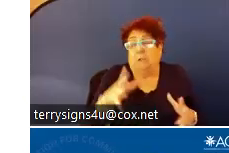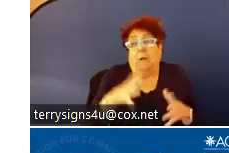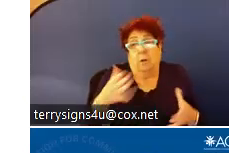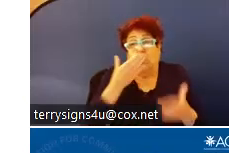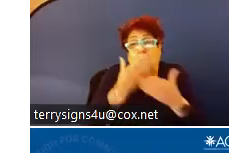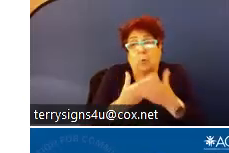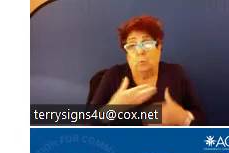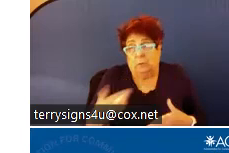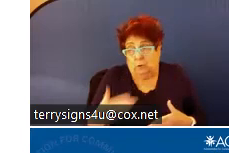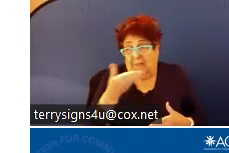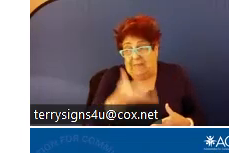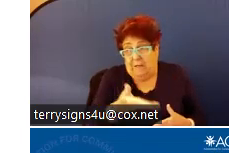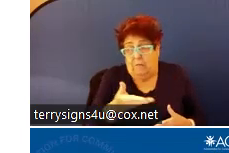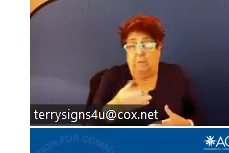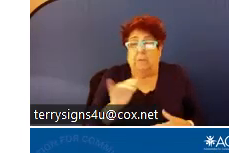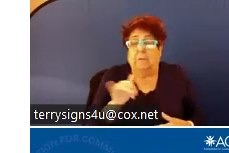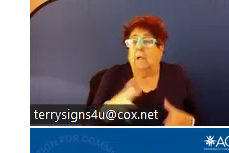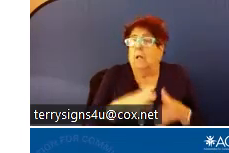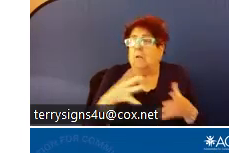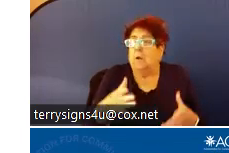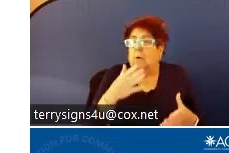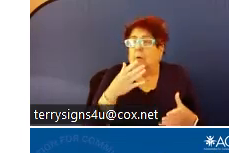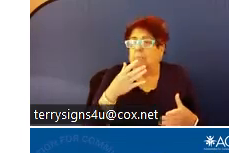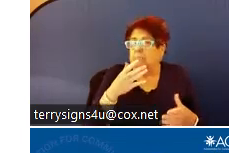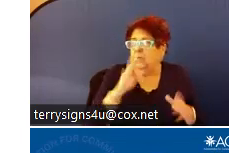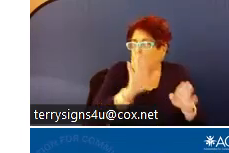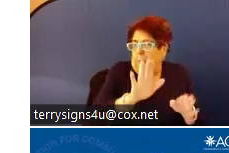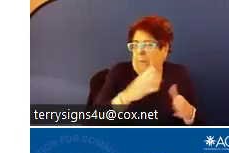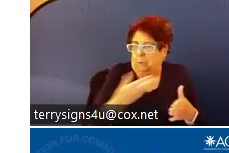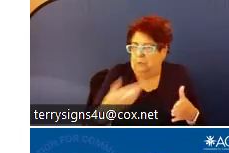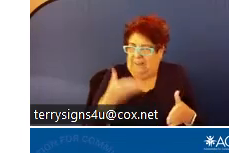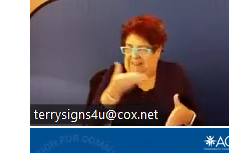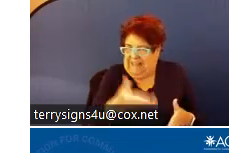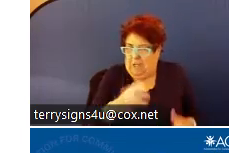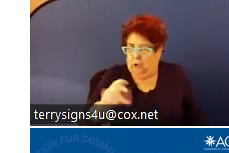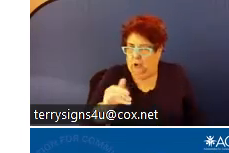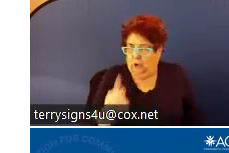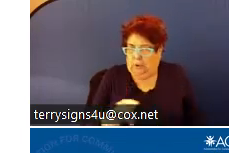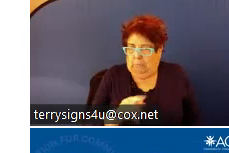lot of great resources that have been put in the chat for you that we hope you take advantage of.